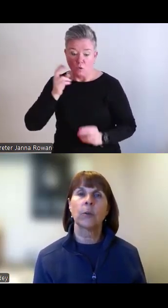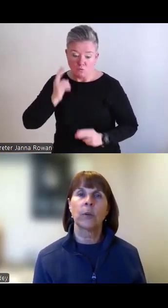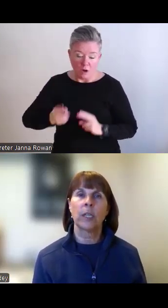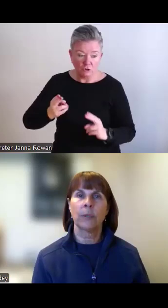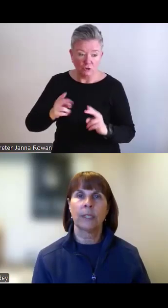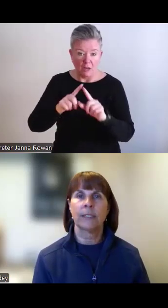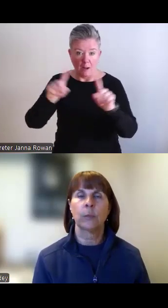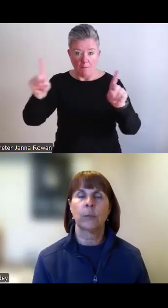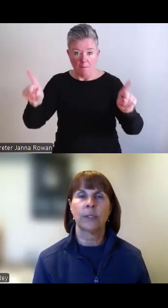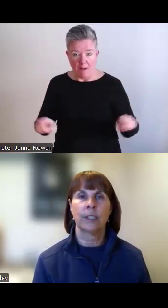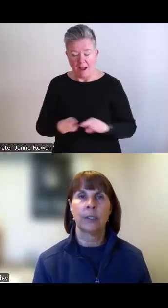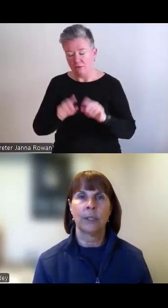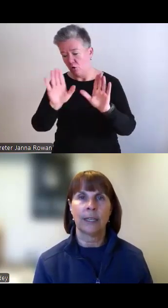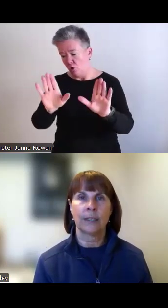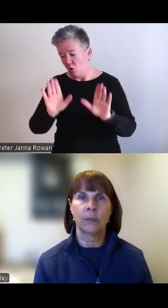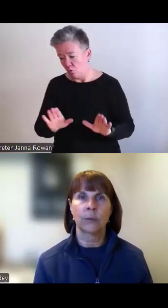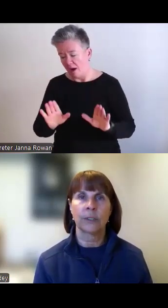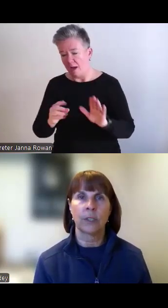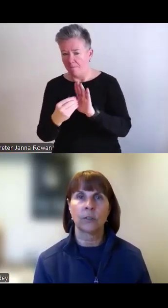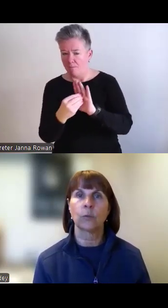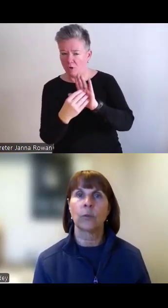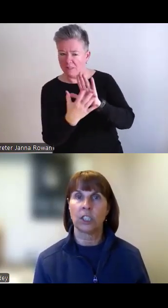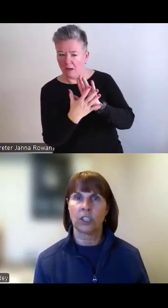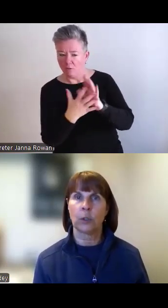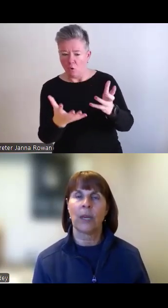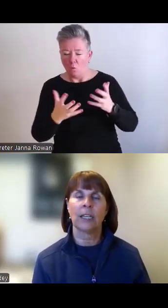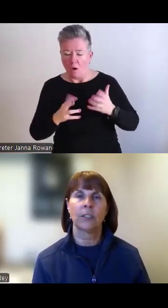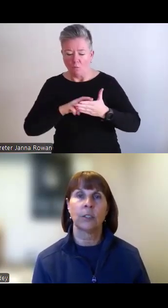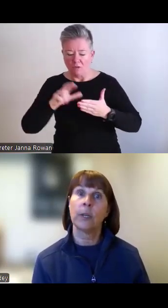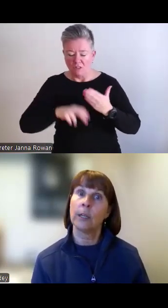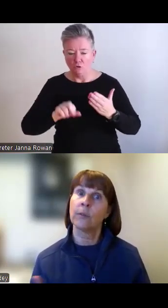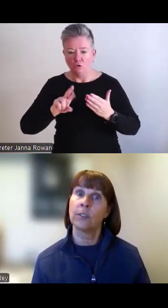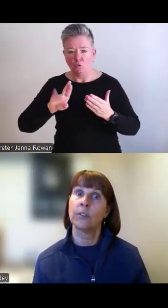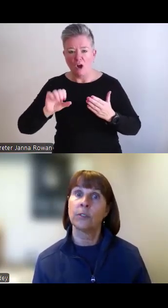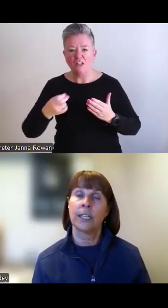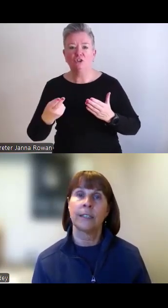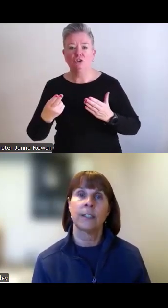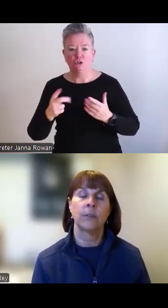would be a great place to put that you would like those results rushed back to you and the due date